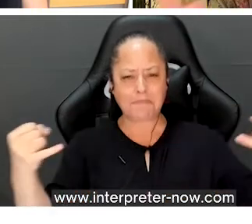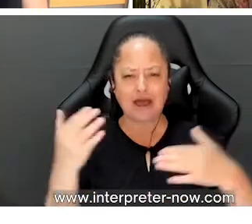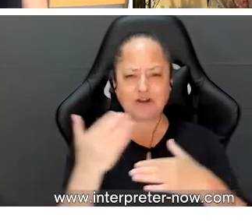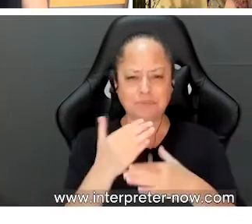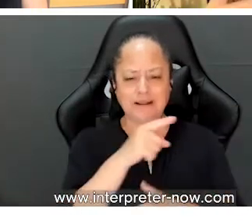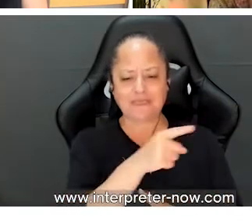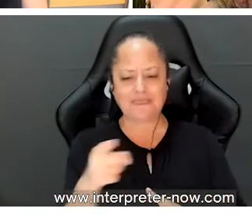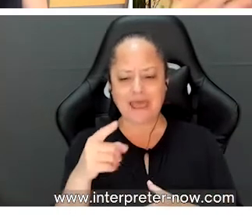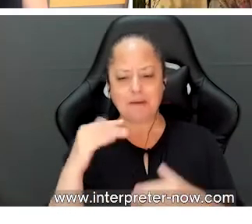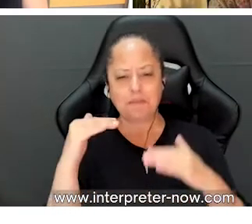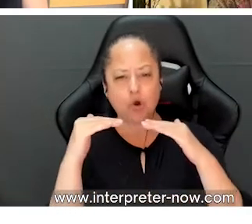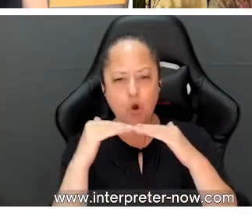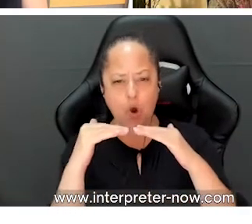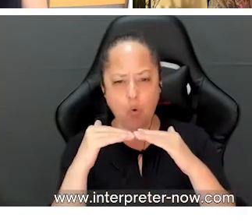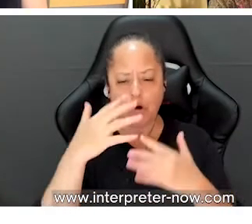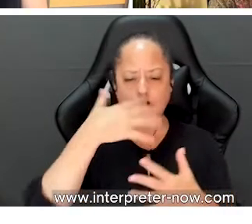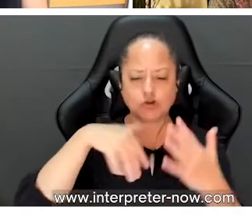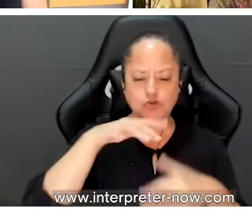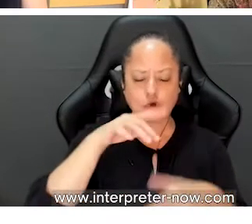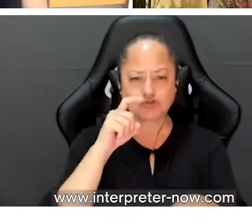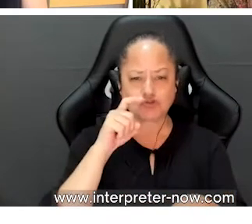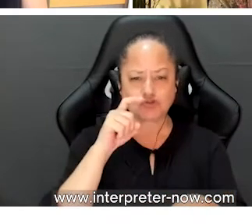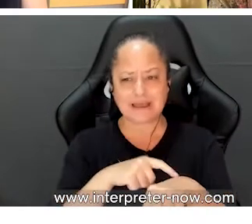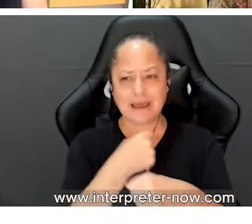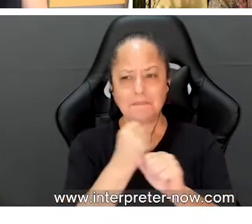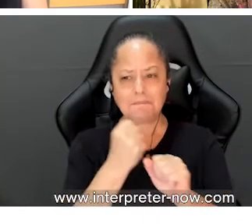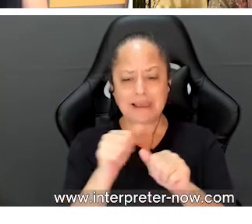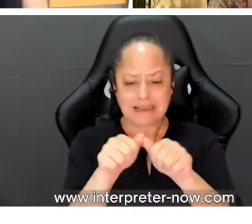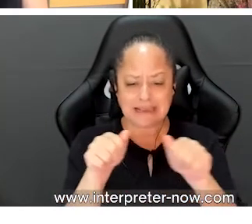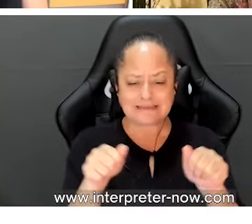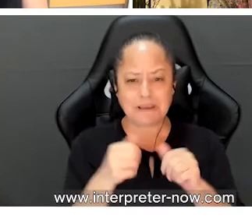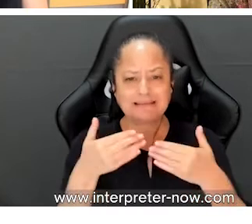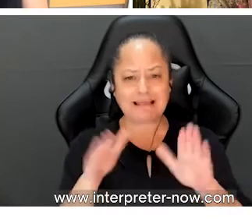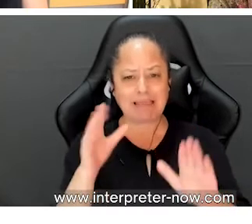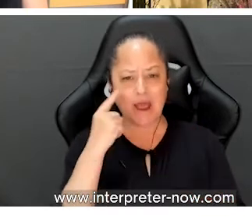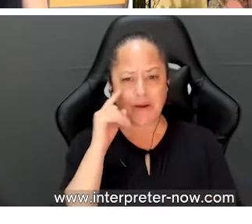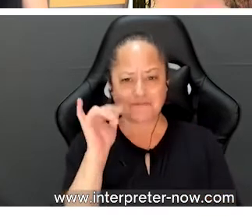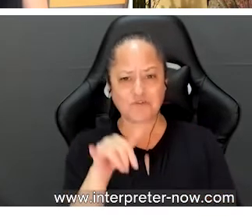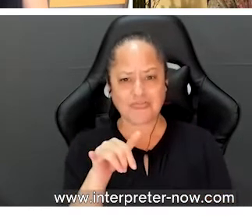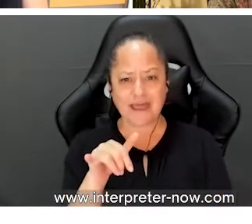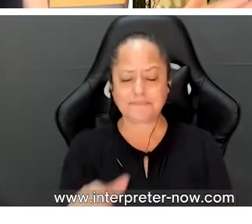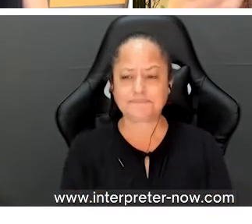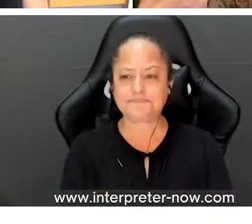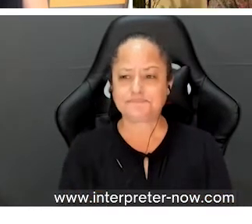So making space and allowing for that, right? There's Hanukkah.